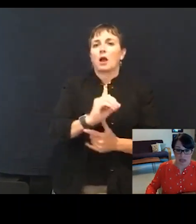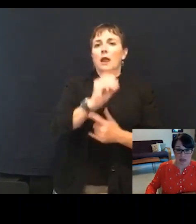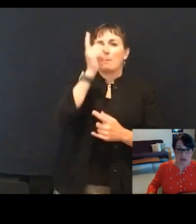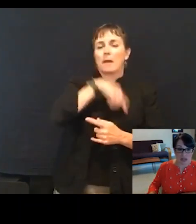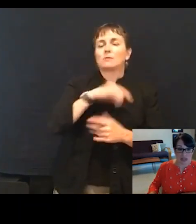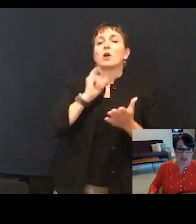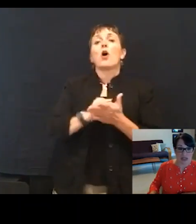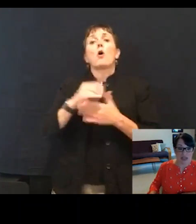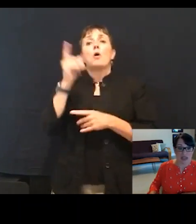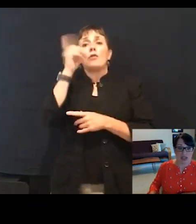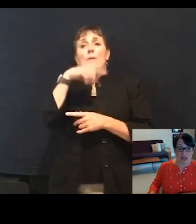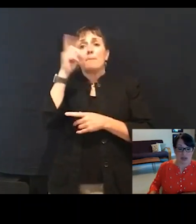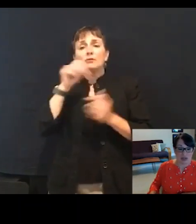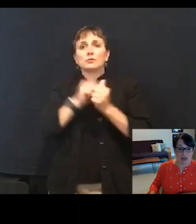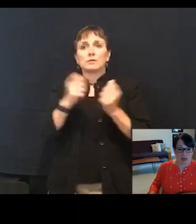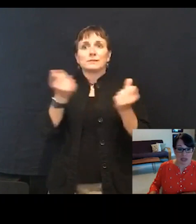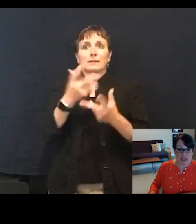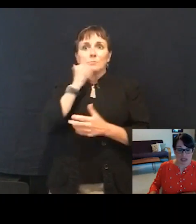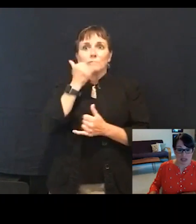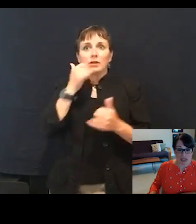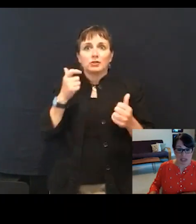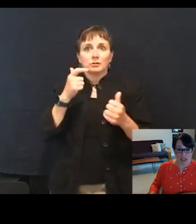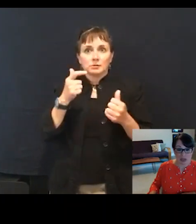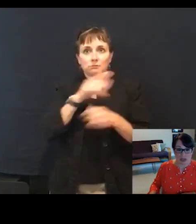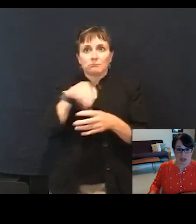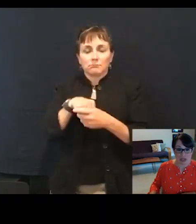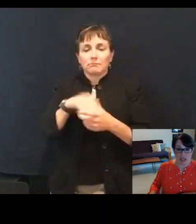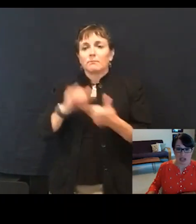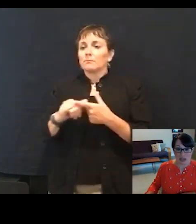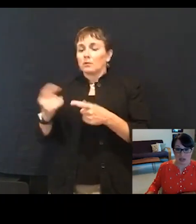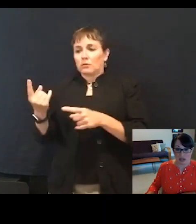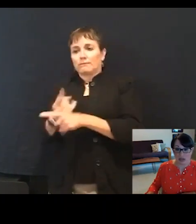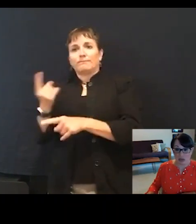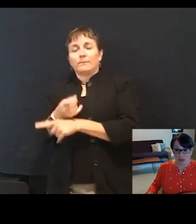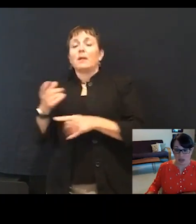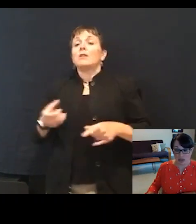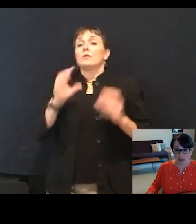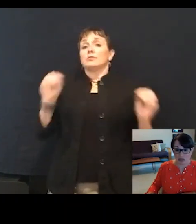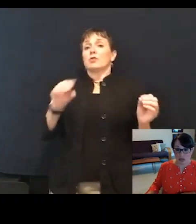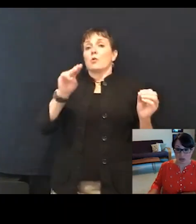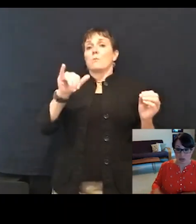So you can see, there is no myosin 7A expression in the eyes or in the ears of those mice.